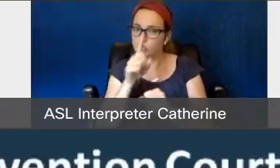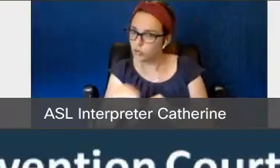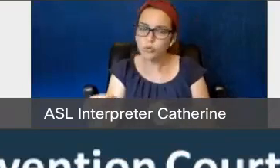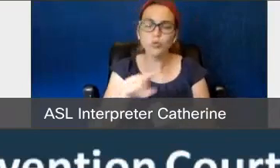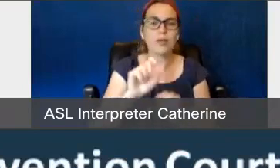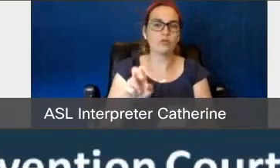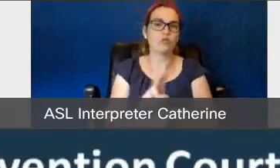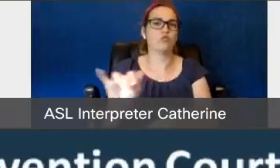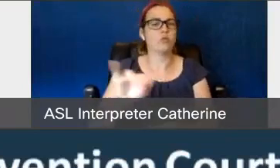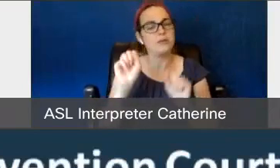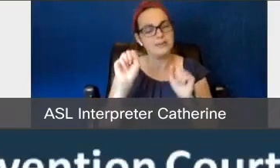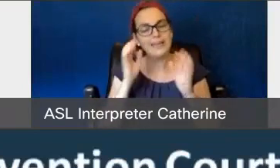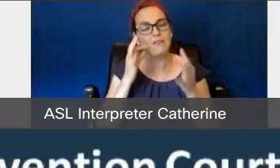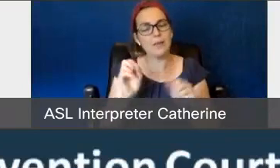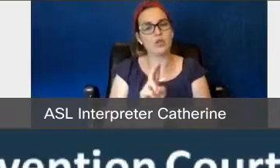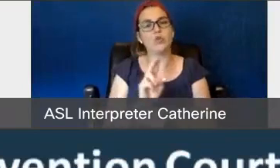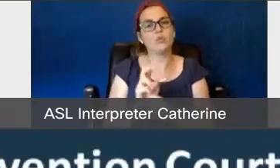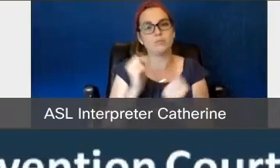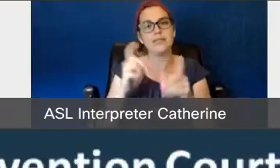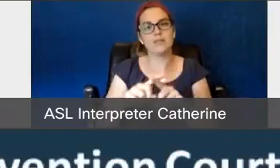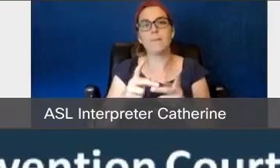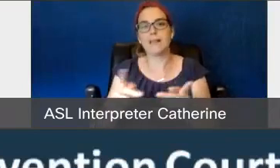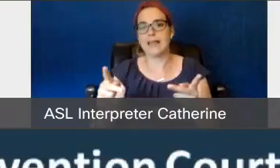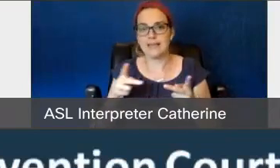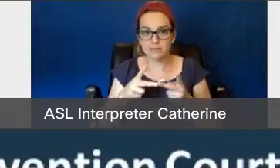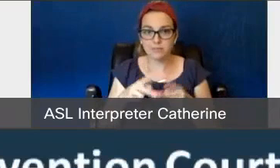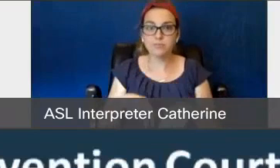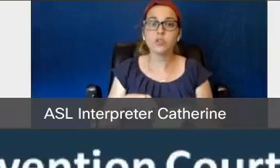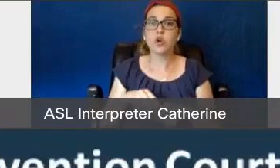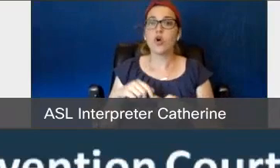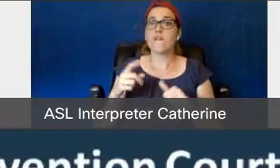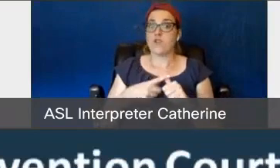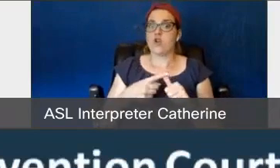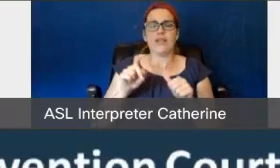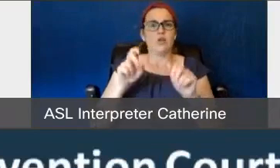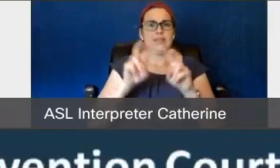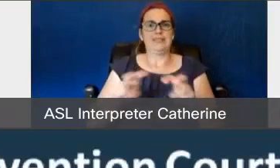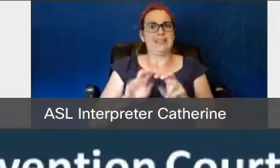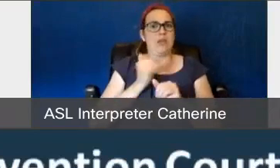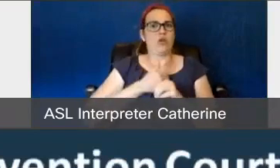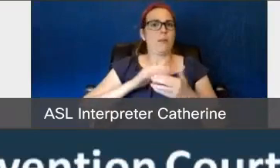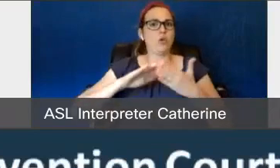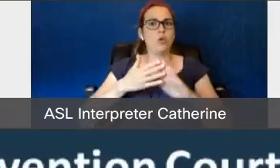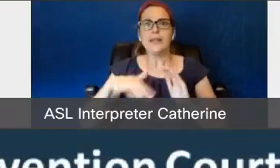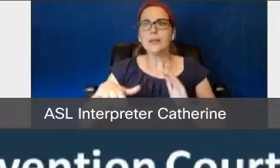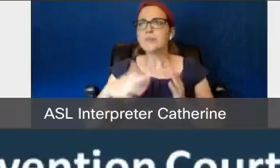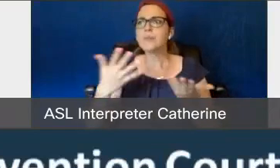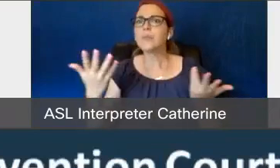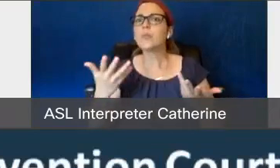We're dealing with people in crisis, high risk and high needs so the first thing we need to do is find out what's in our community. You've got to have several community partnerships